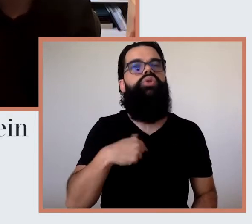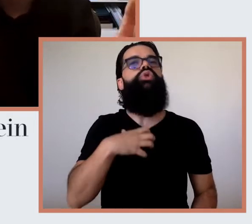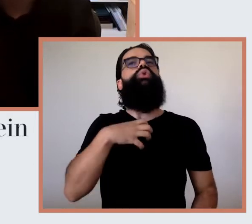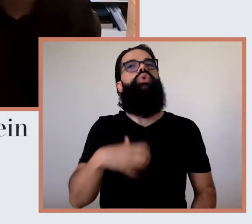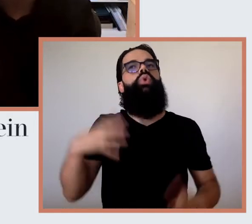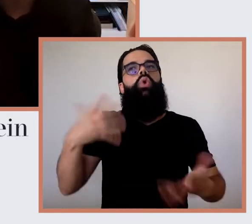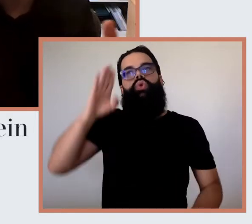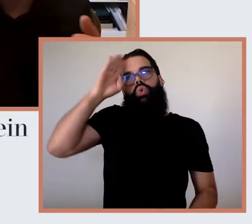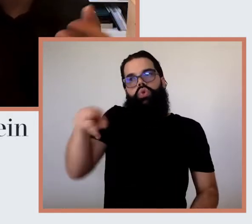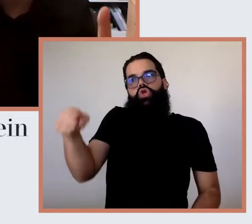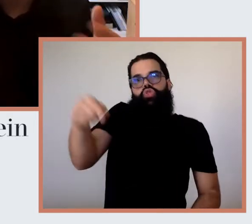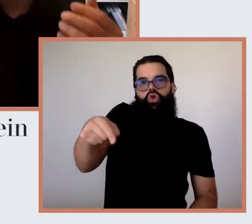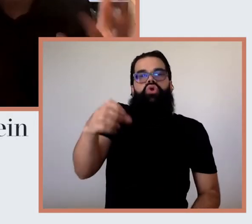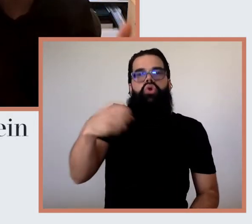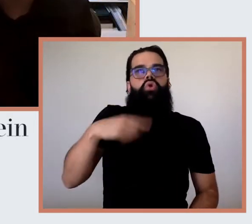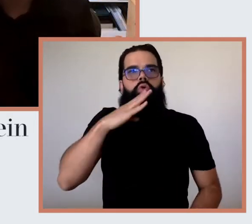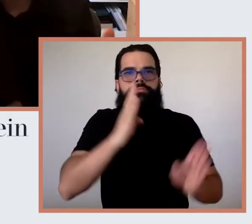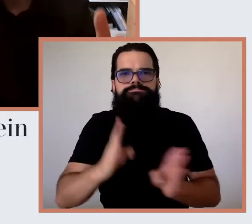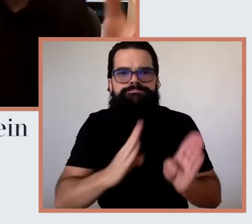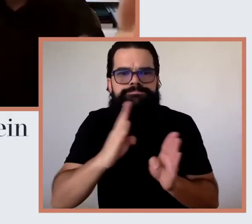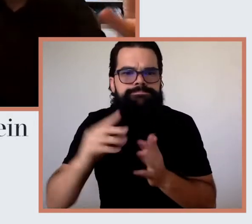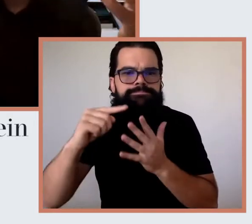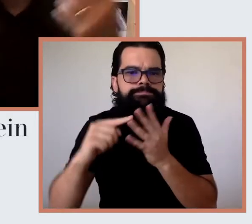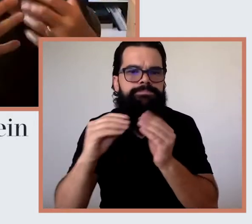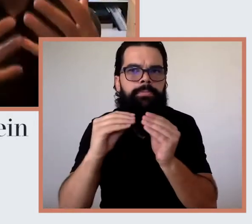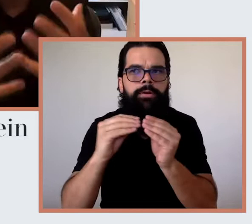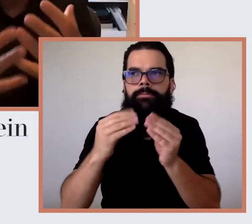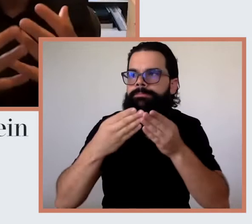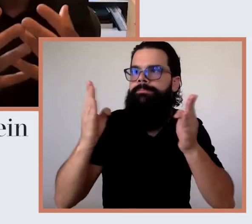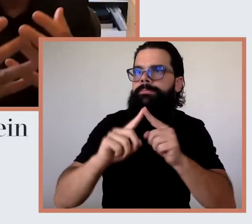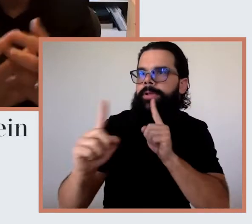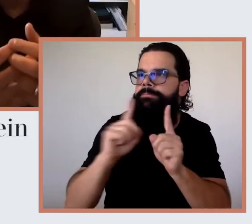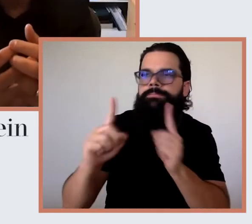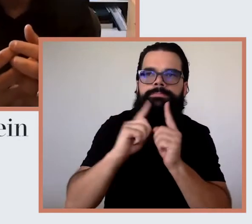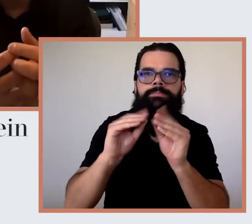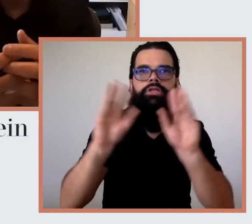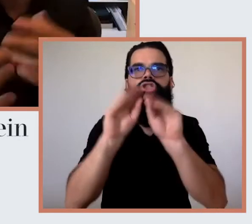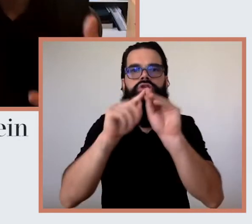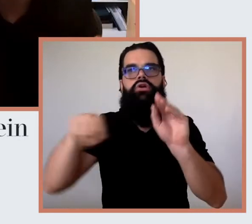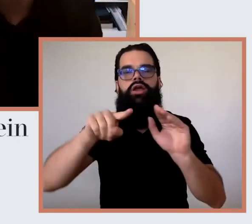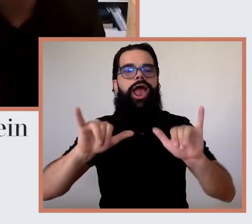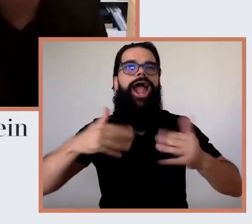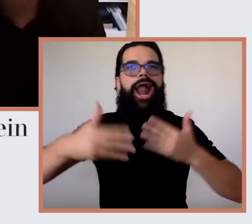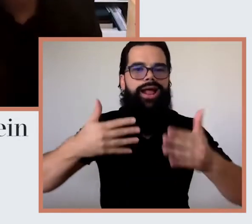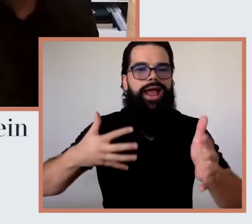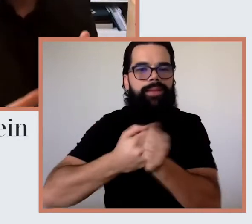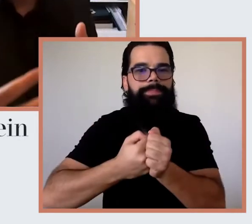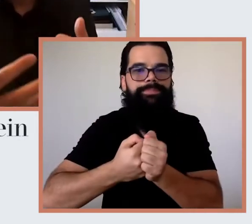I wish we would've known cause we would've been able to really move, you know, we would have had so much more of a, of a dialogue with them because it was